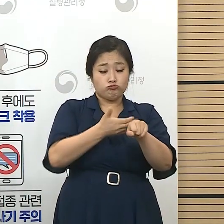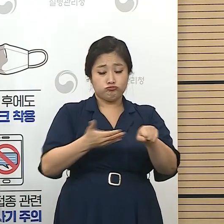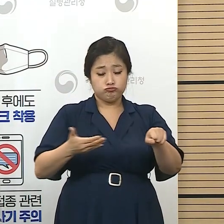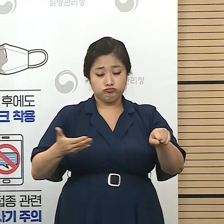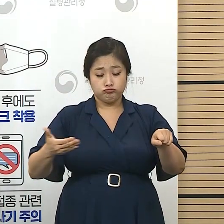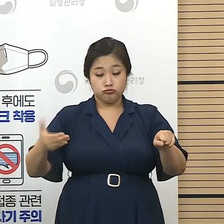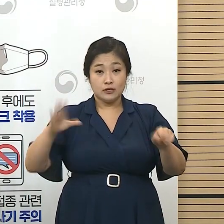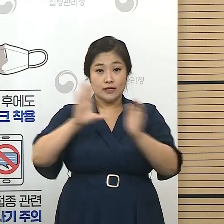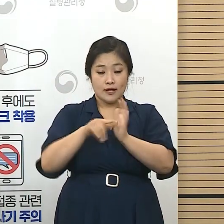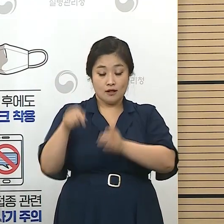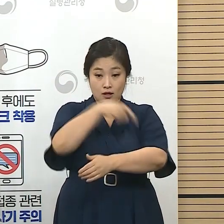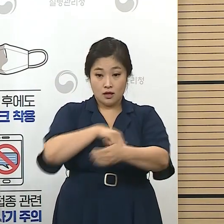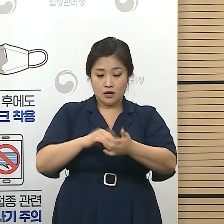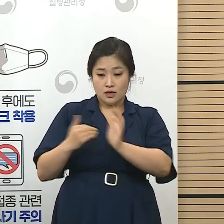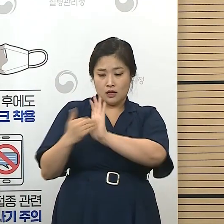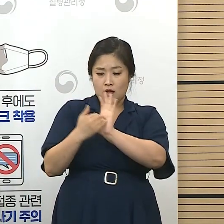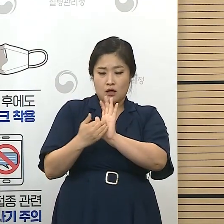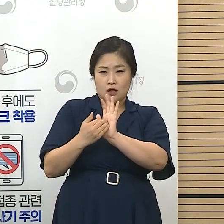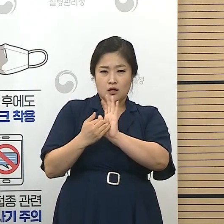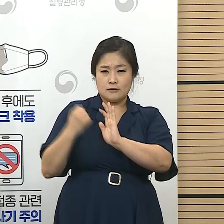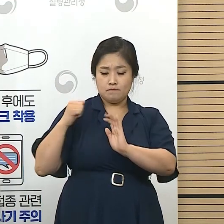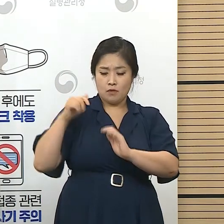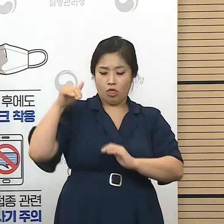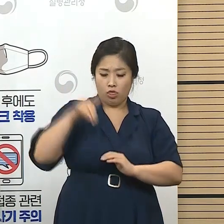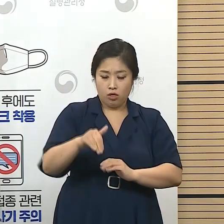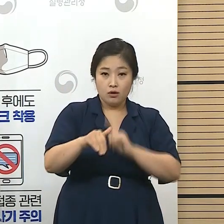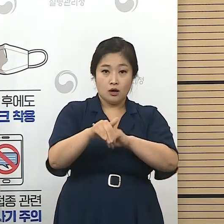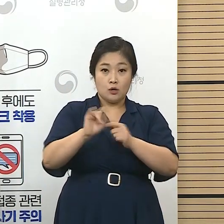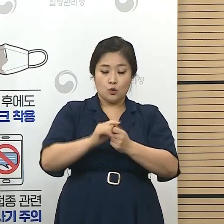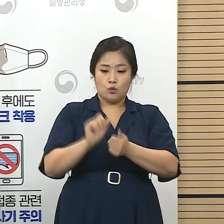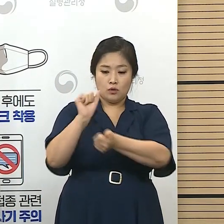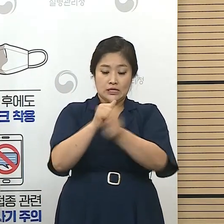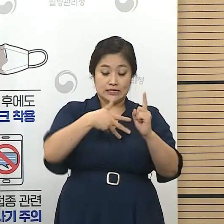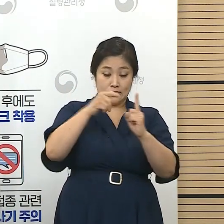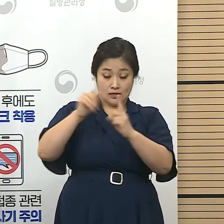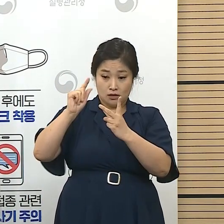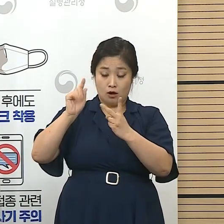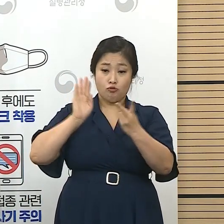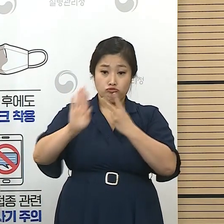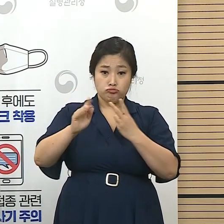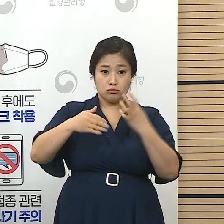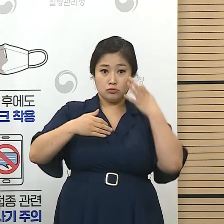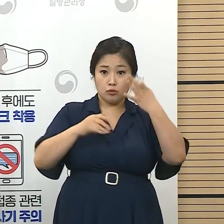antibodies decrease and breakthrough infections increase considering the spread of the delta